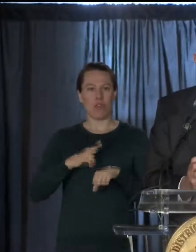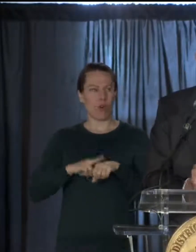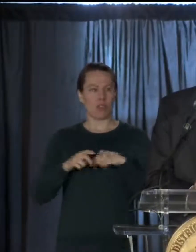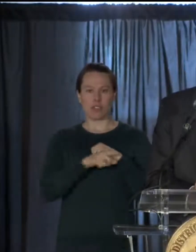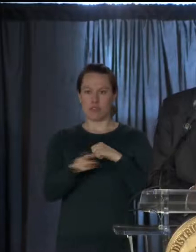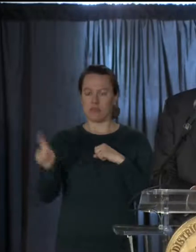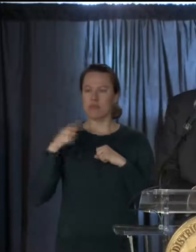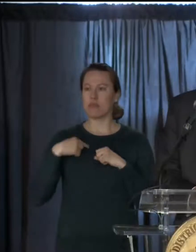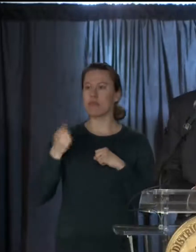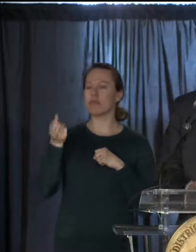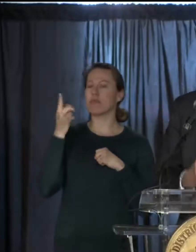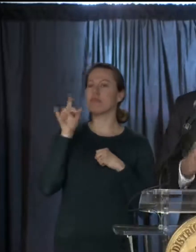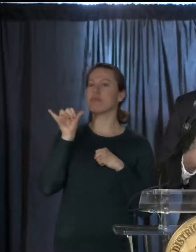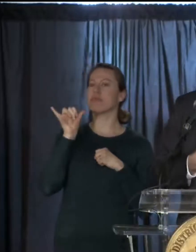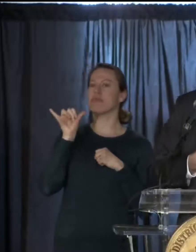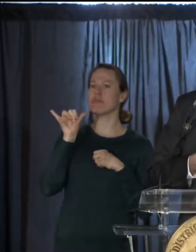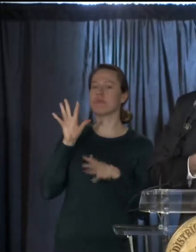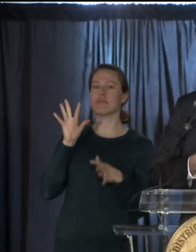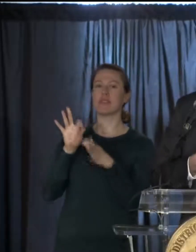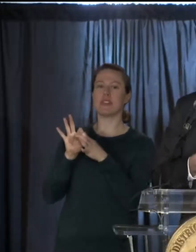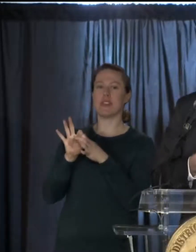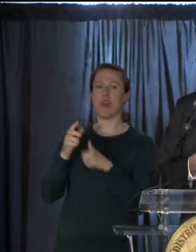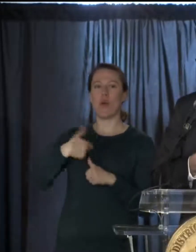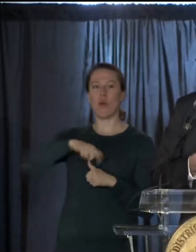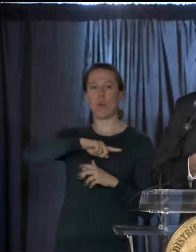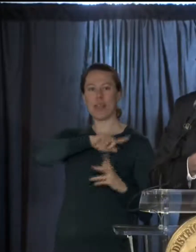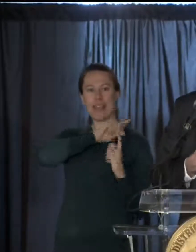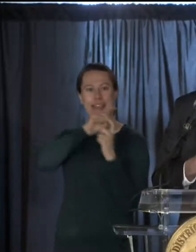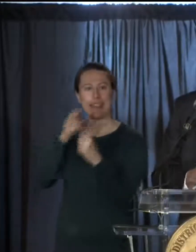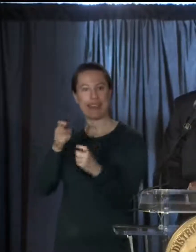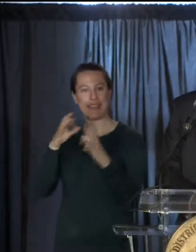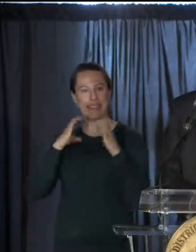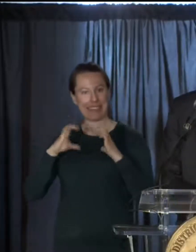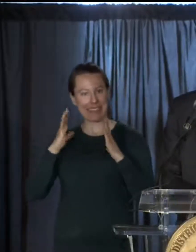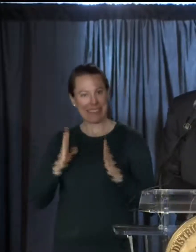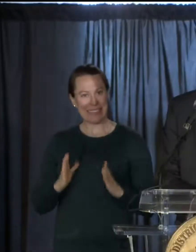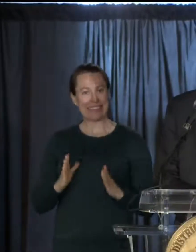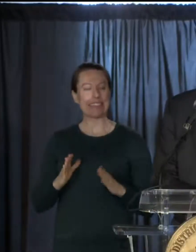THE CONNECTION THAT WE GIVE OUR CITIZENS IN THE BATTLES OF THE